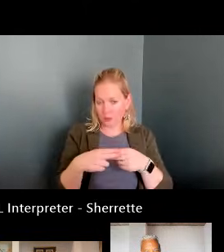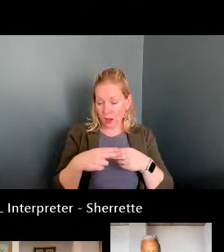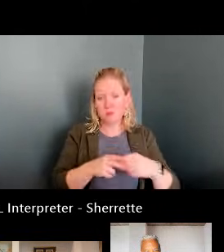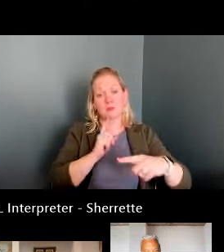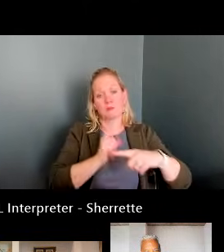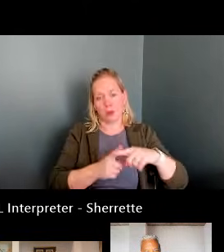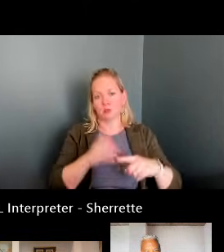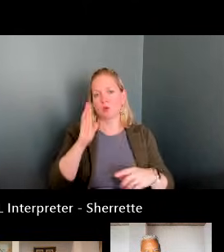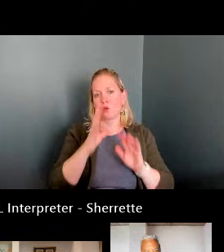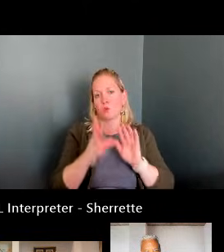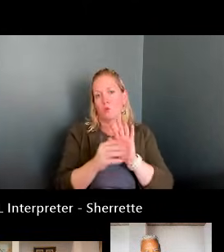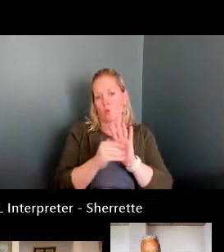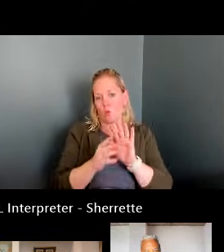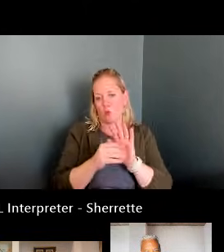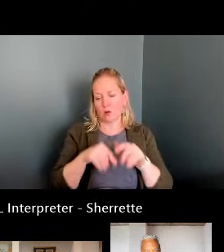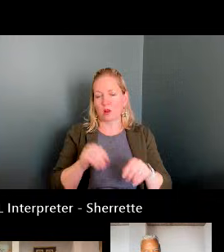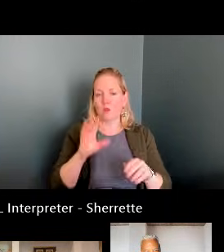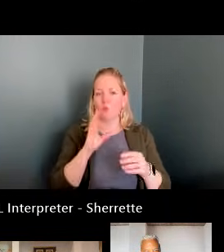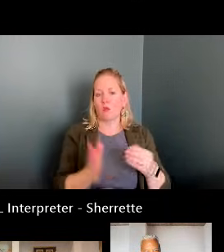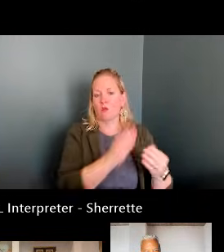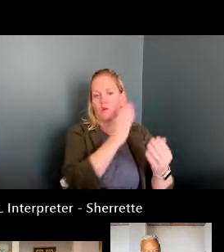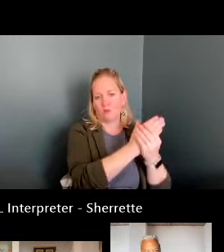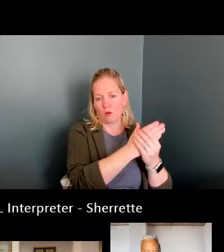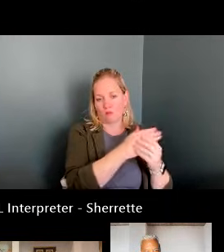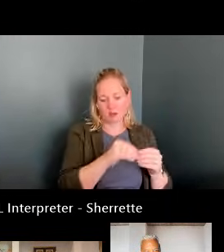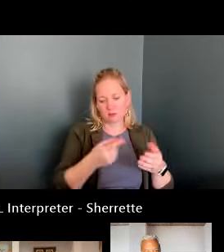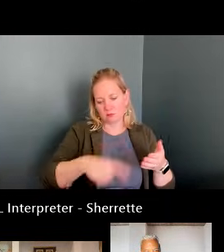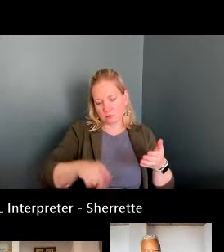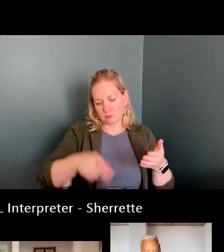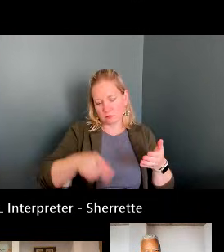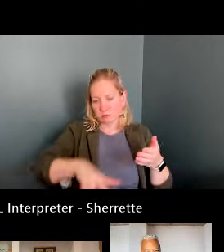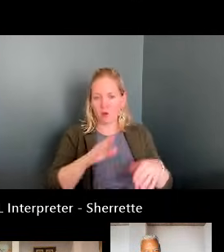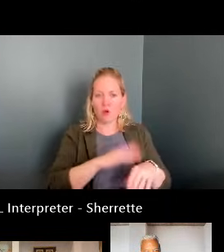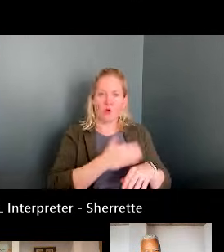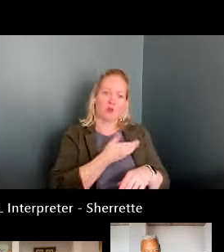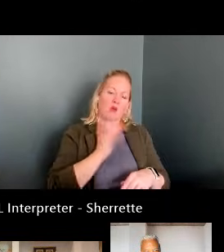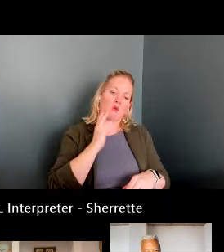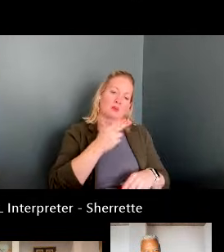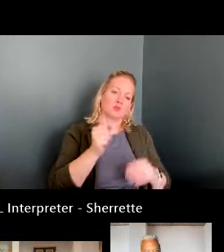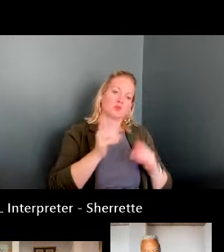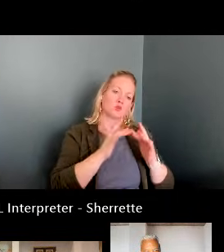archived in one to two weeks on sickle cell disease playlist on the HHS YouTube site.